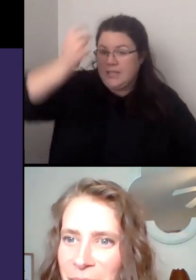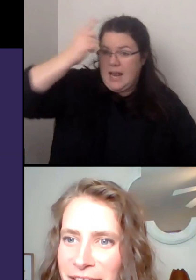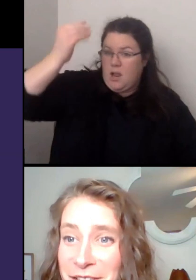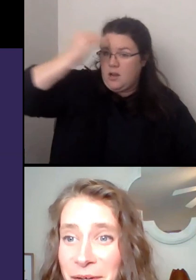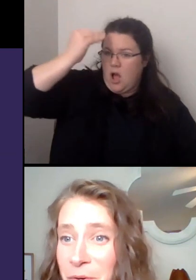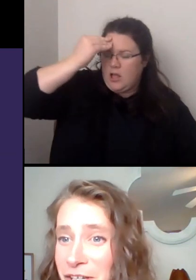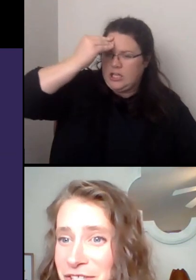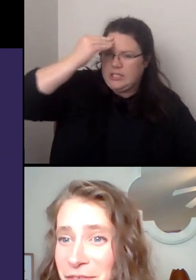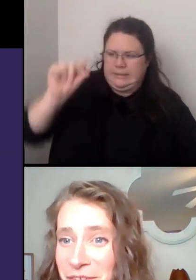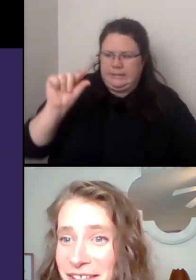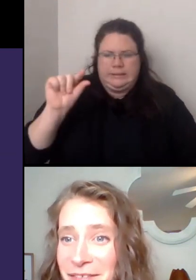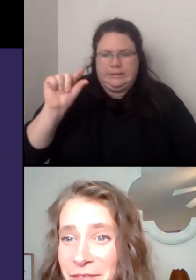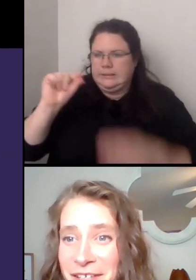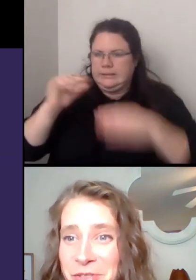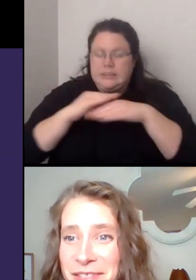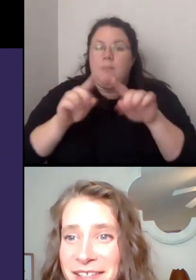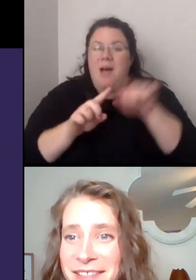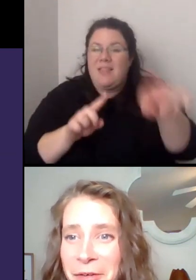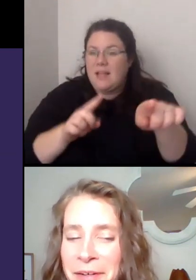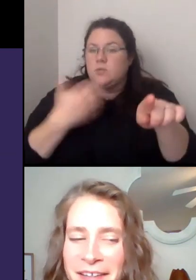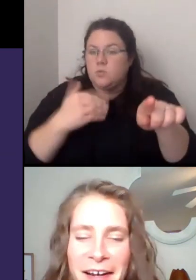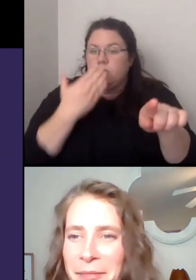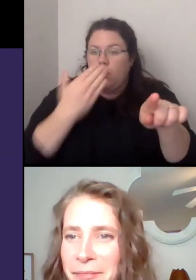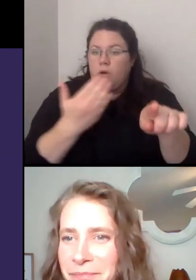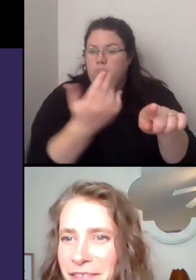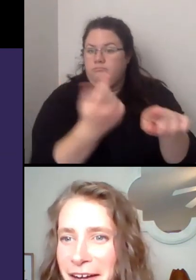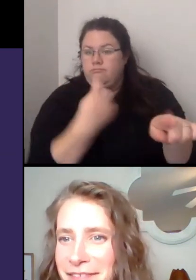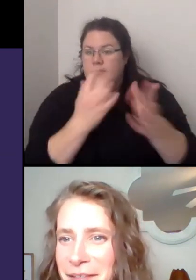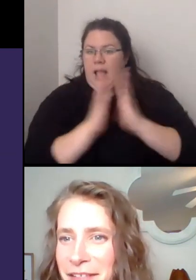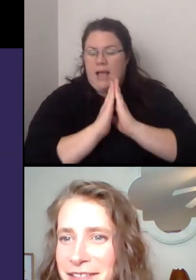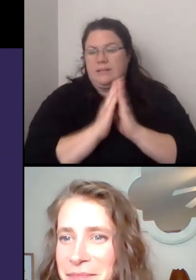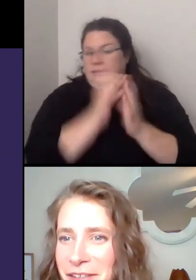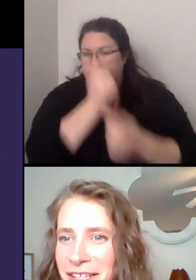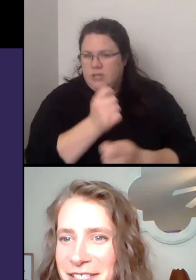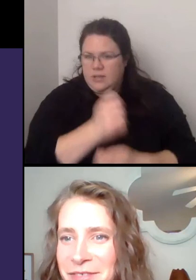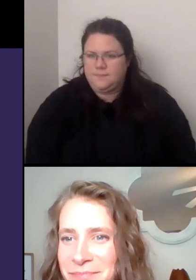But that's a great question. Really interesting. So yeah...something to look in to.